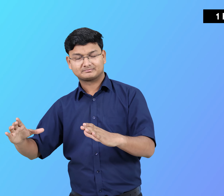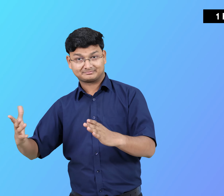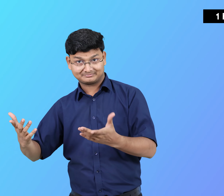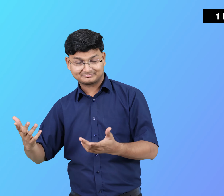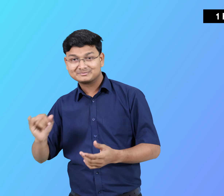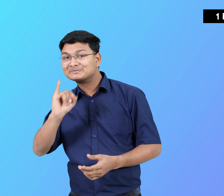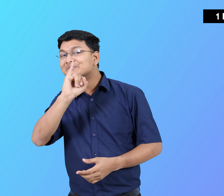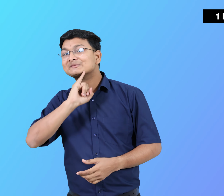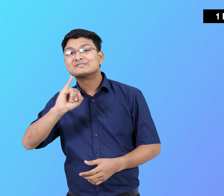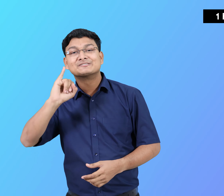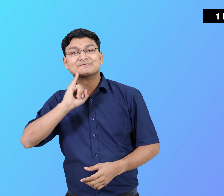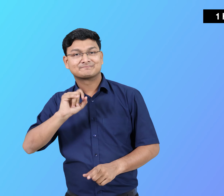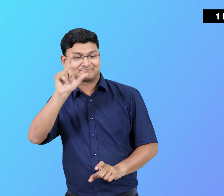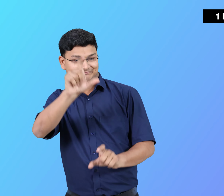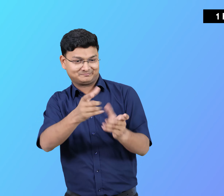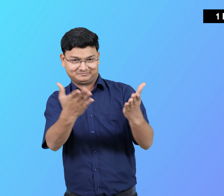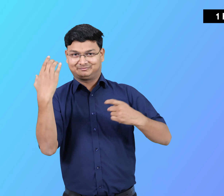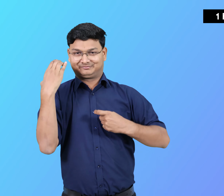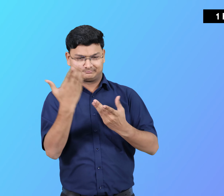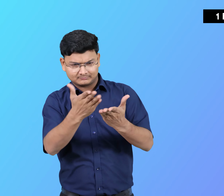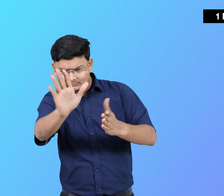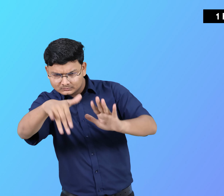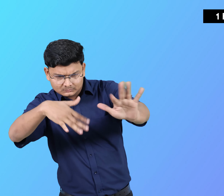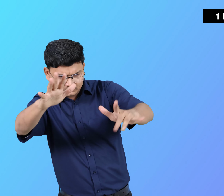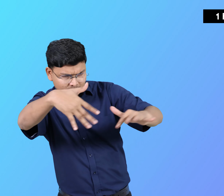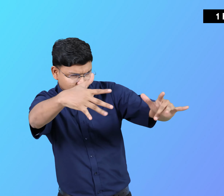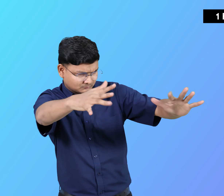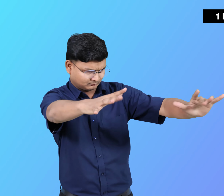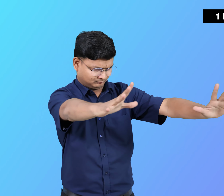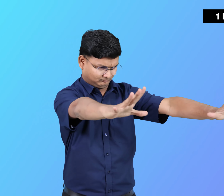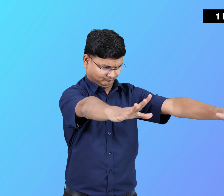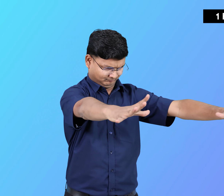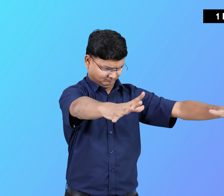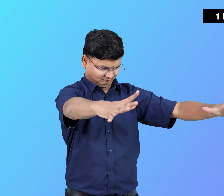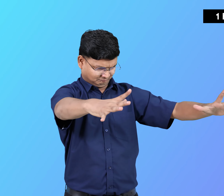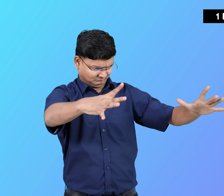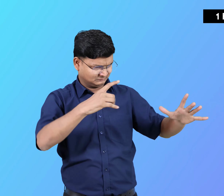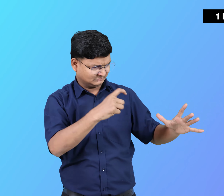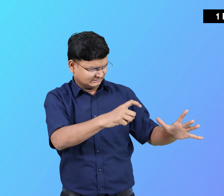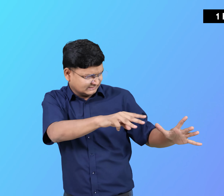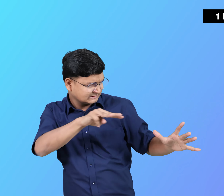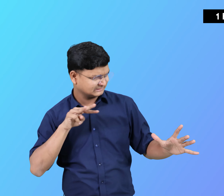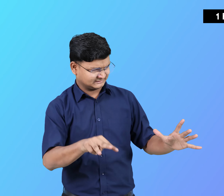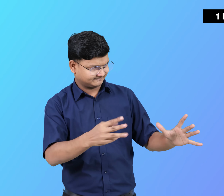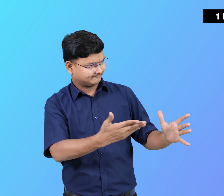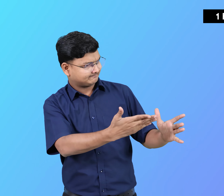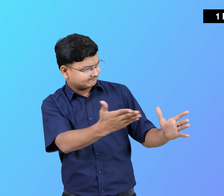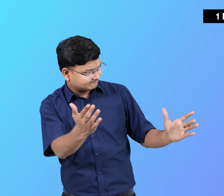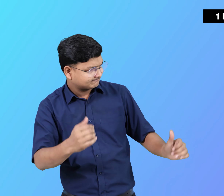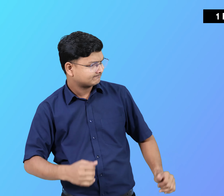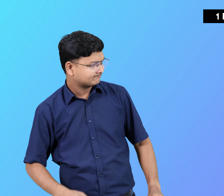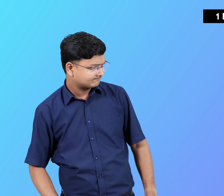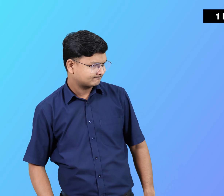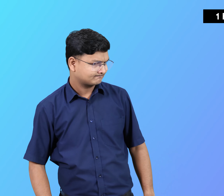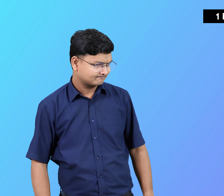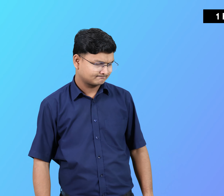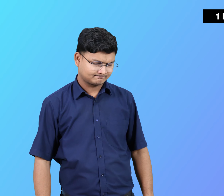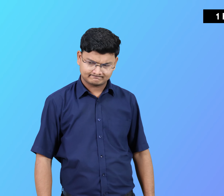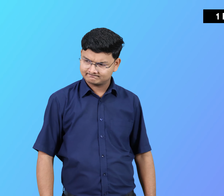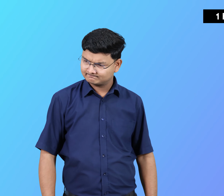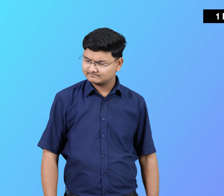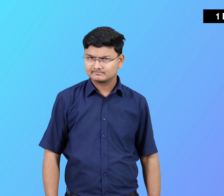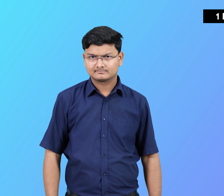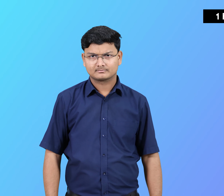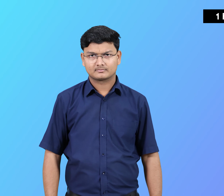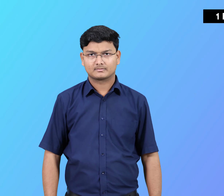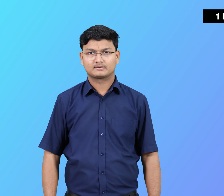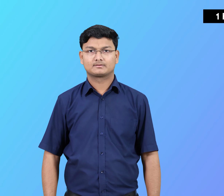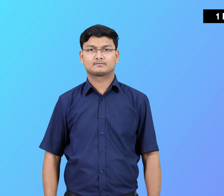Then the king called together the army of Israel. The total number was 7000.